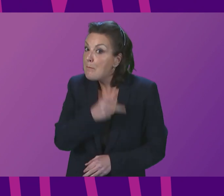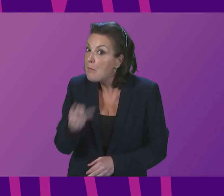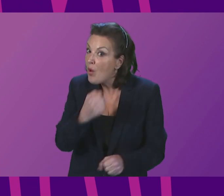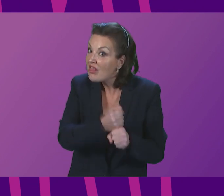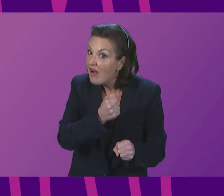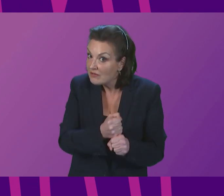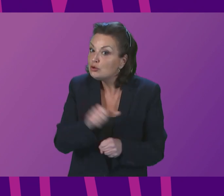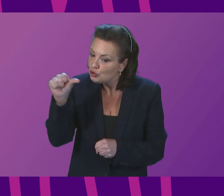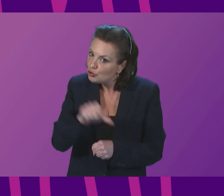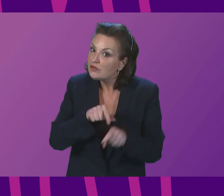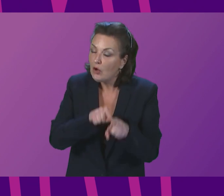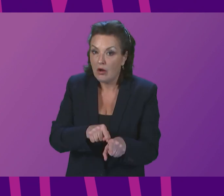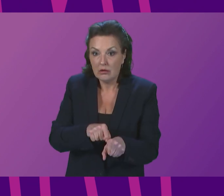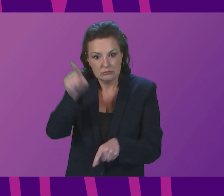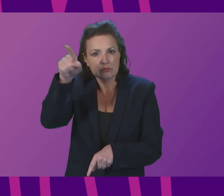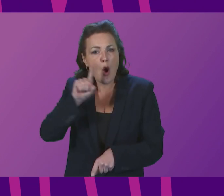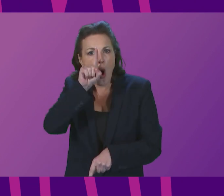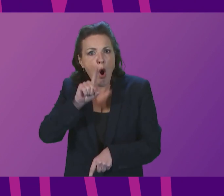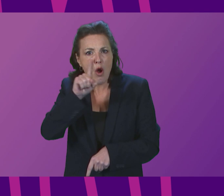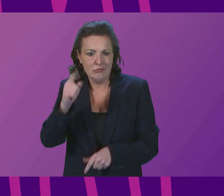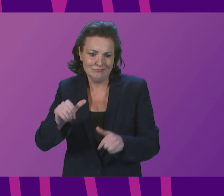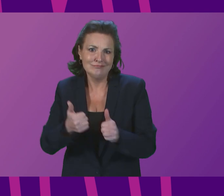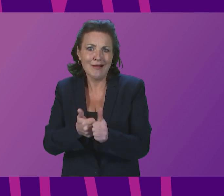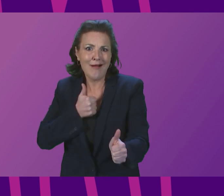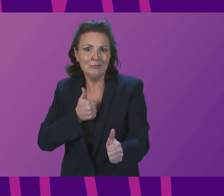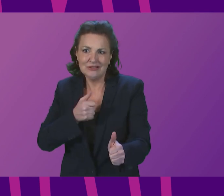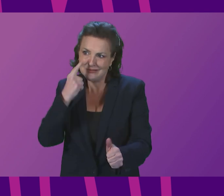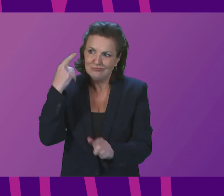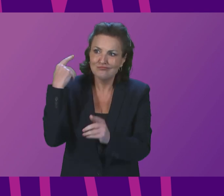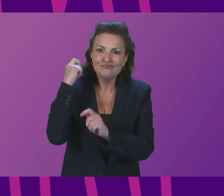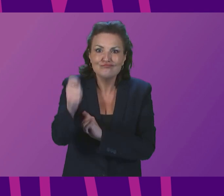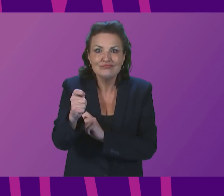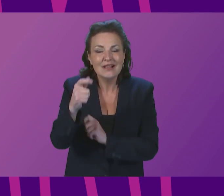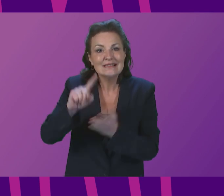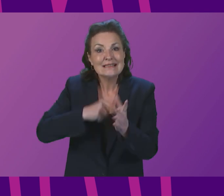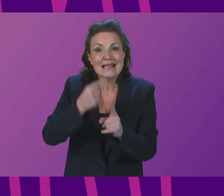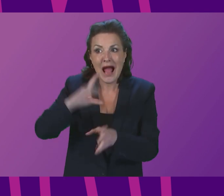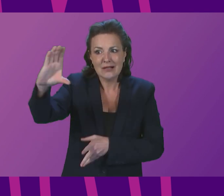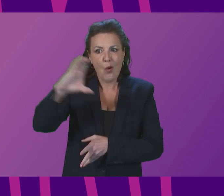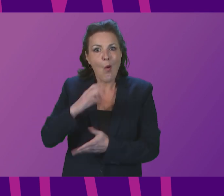tax on oil and gas giants to reduce bills by £600; the £200 as a grant, not a loan;